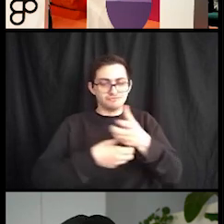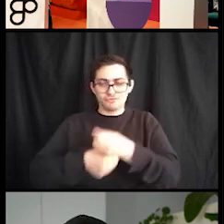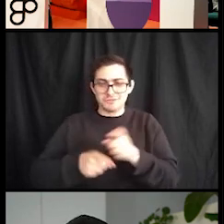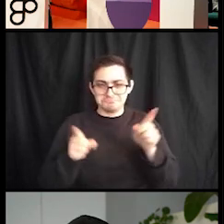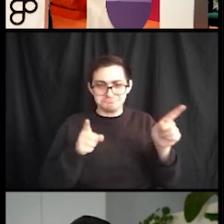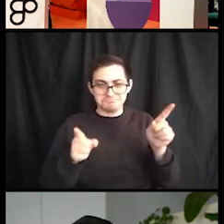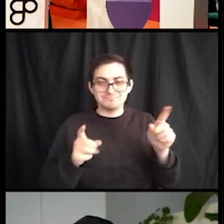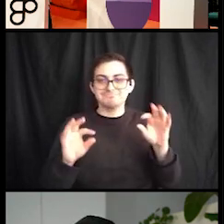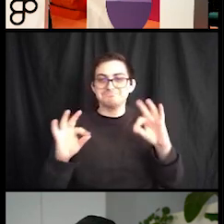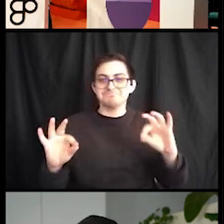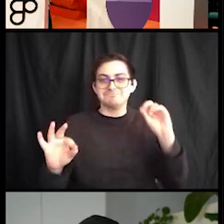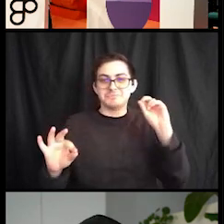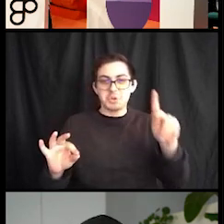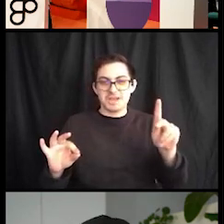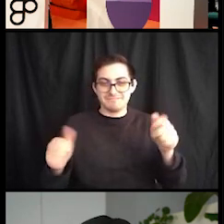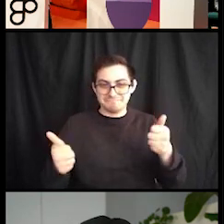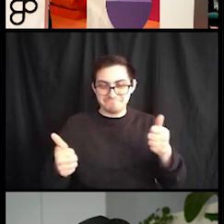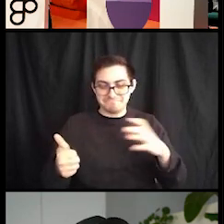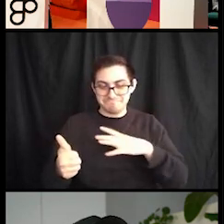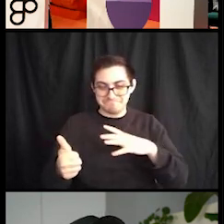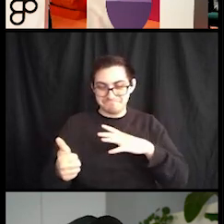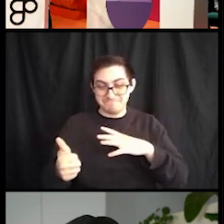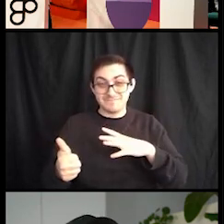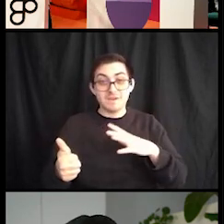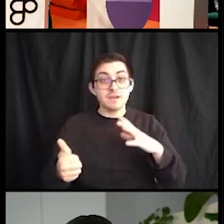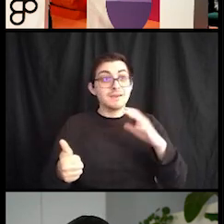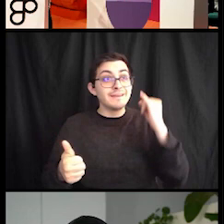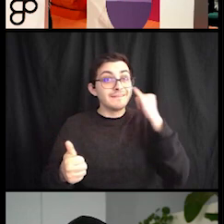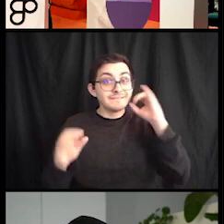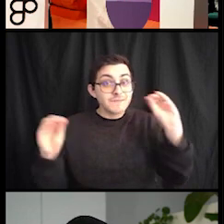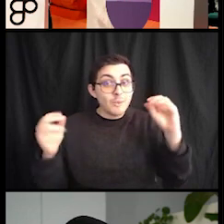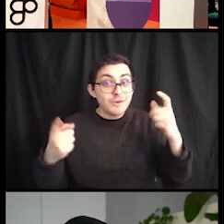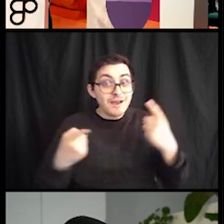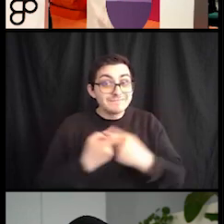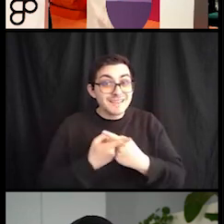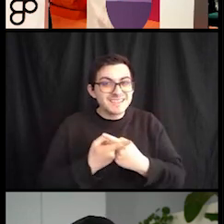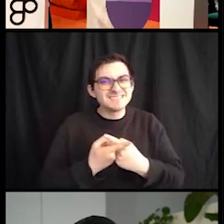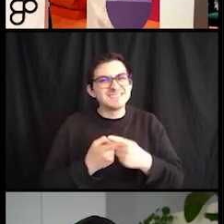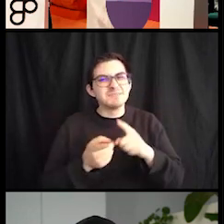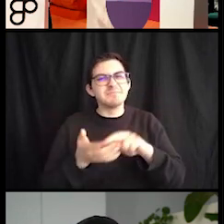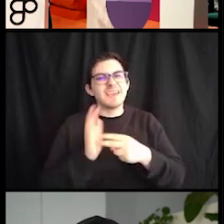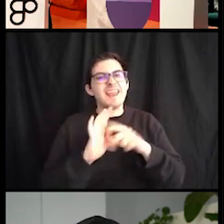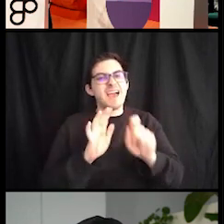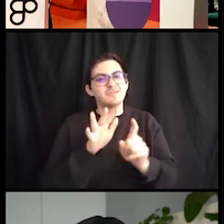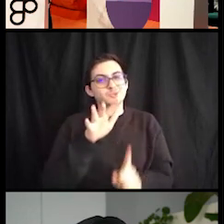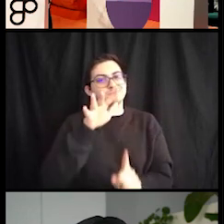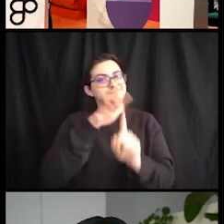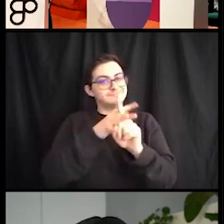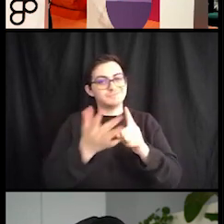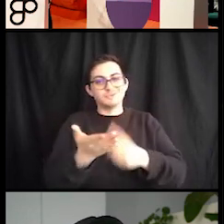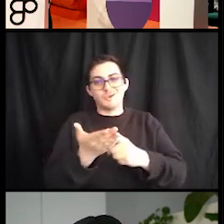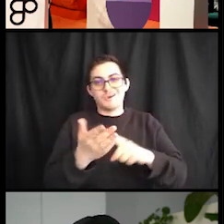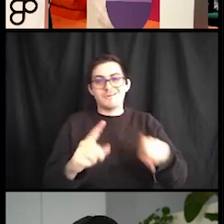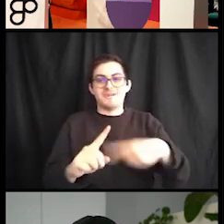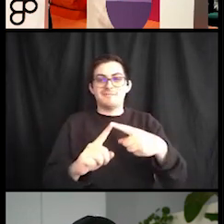I feel like I got to talk about branching conflicts. So let's say we're finished with this now, and we want to merge it back into the main branch.